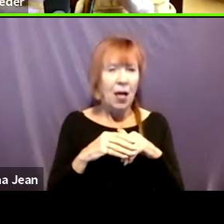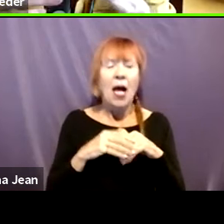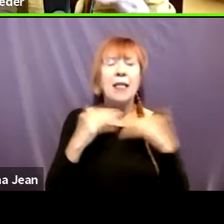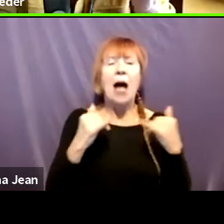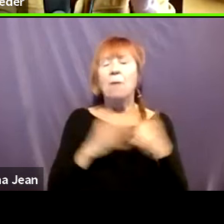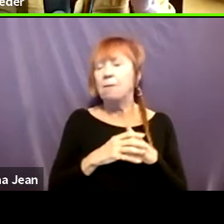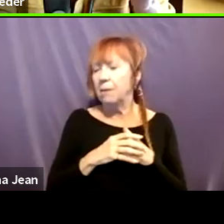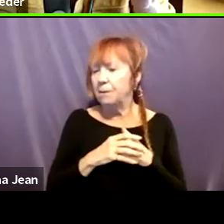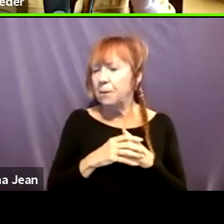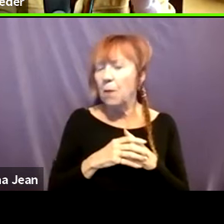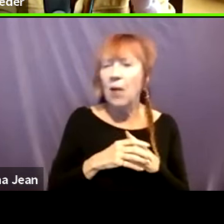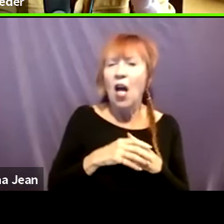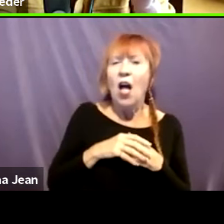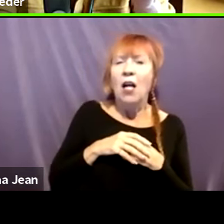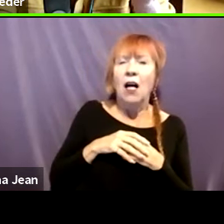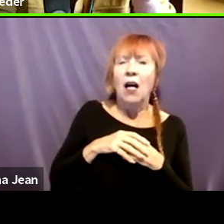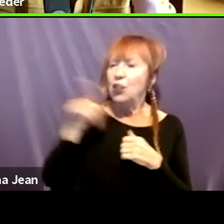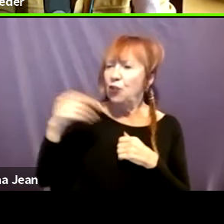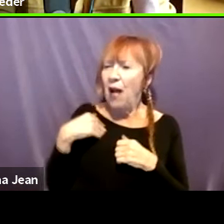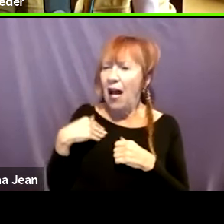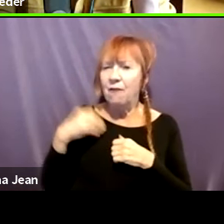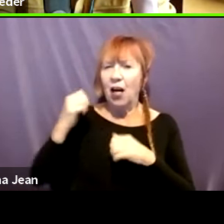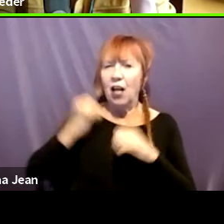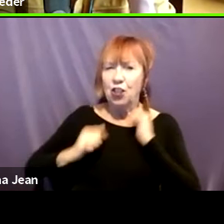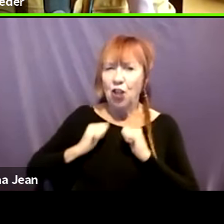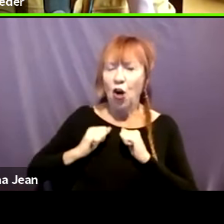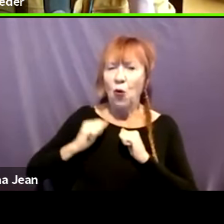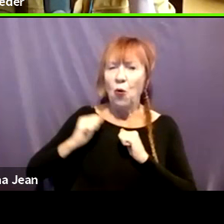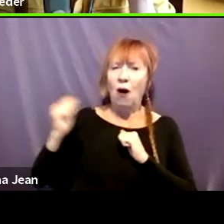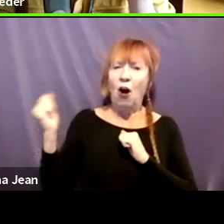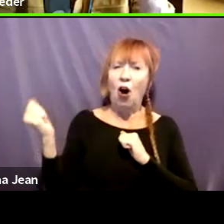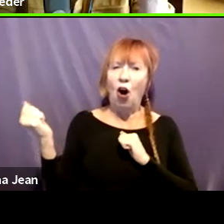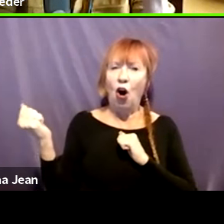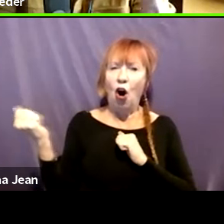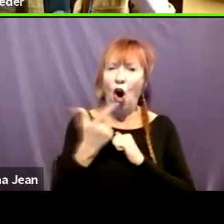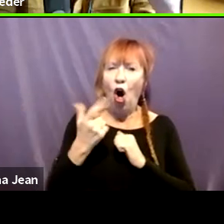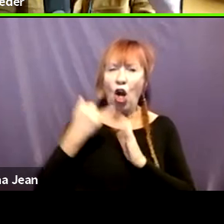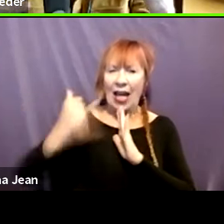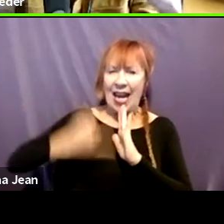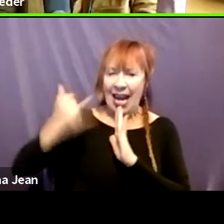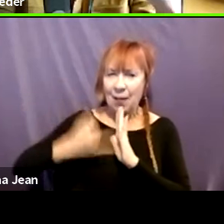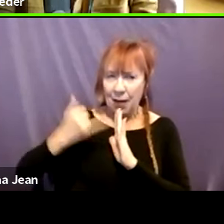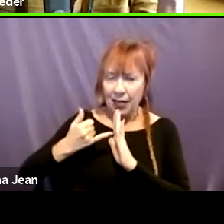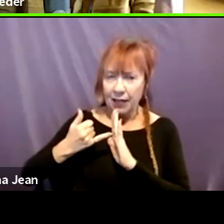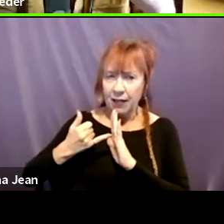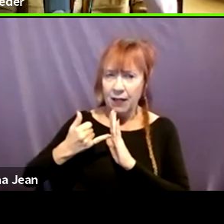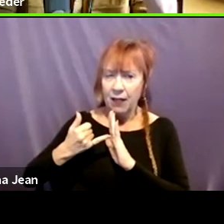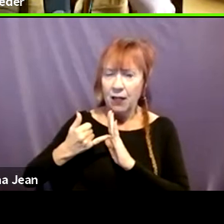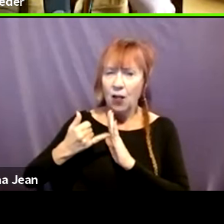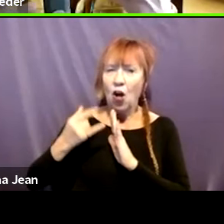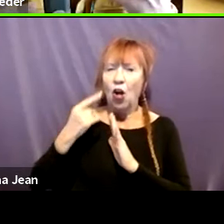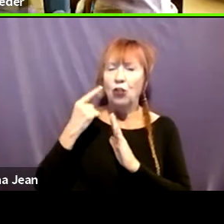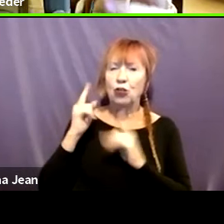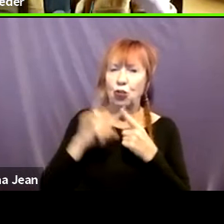that's all animated, right? So are you bringing visual, like are there visual components,